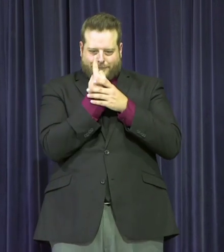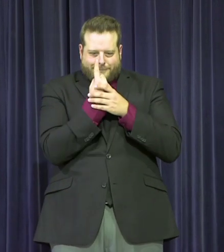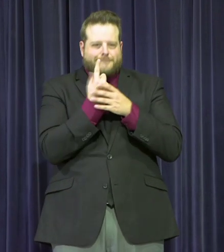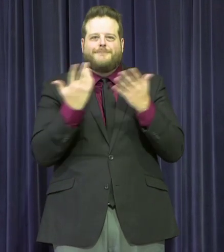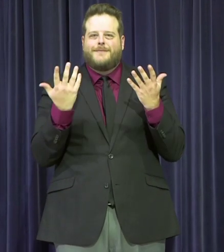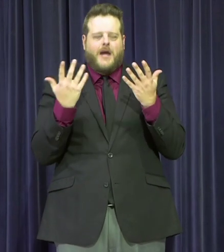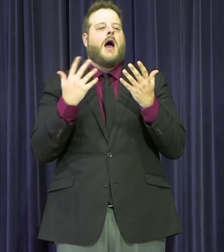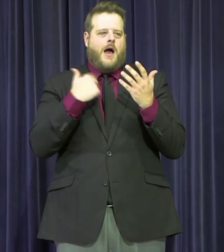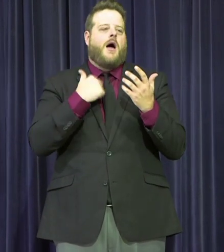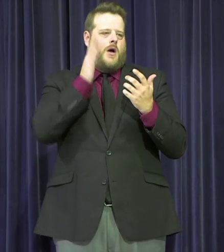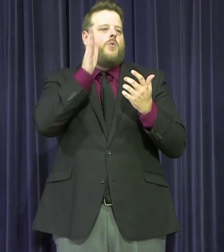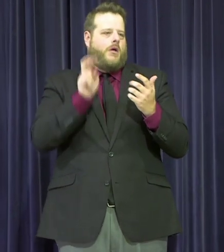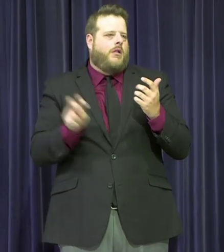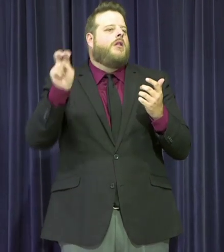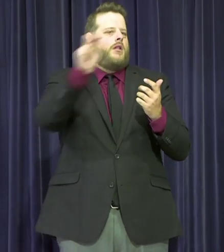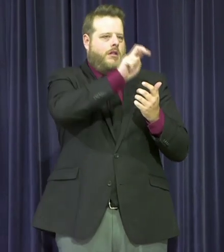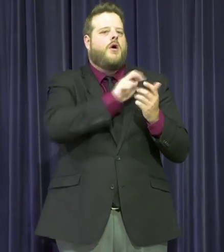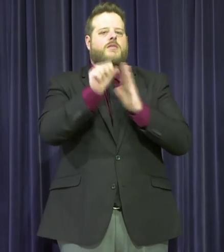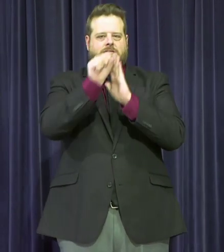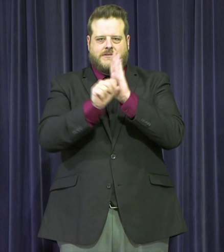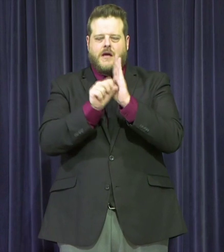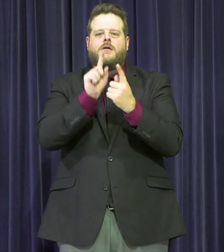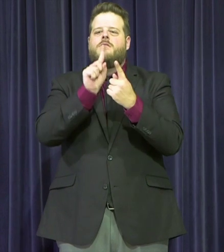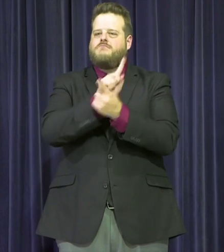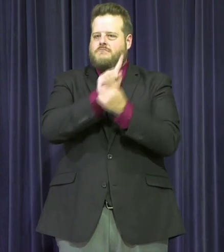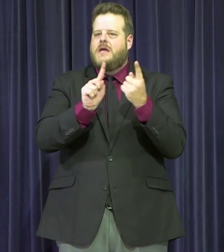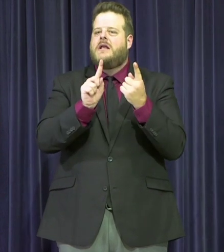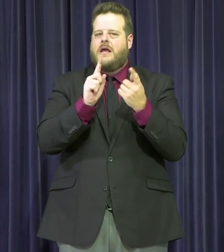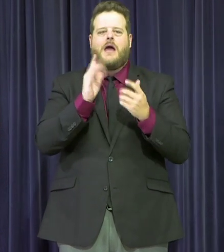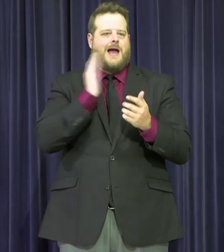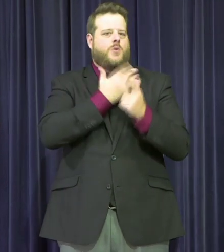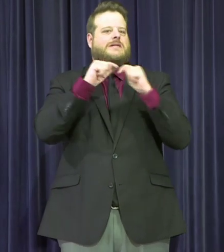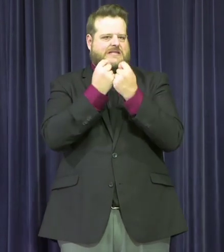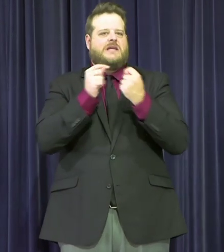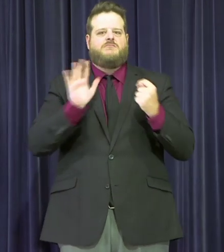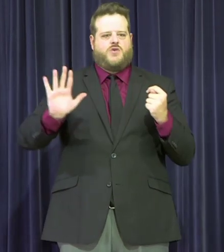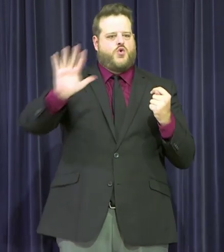Ill be doing some traveling around the state and meeting some of our team in other parts of the state.